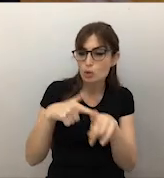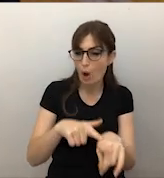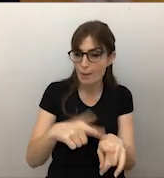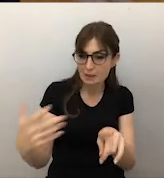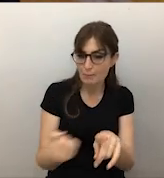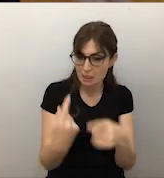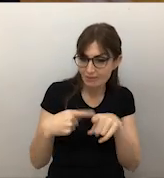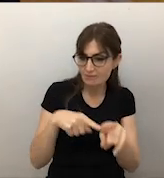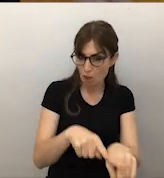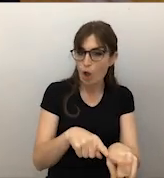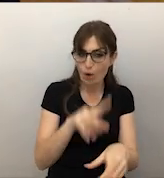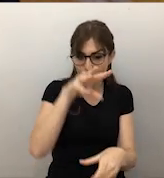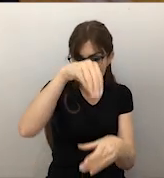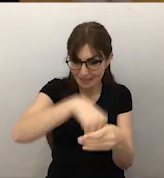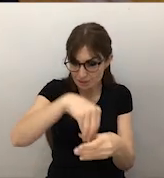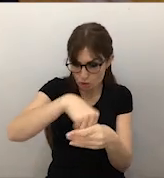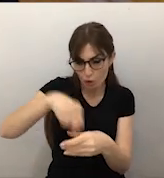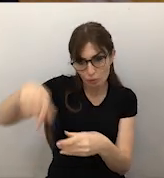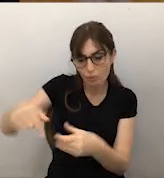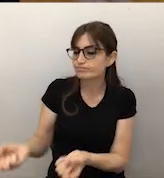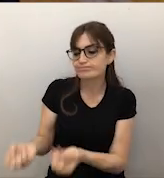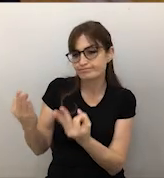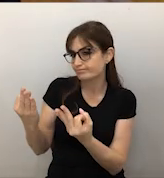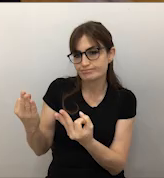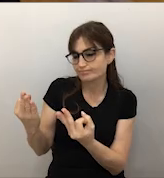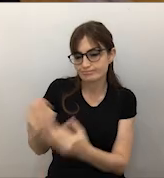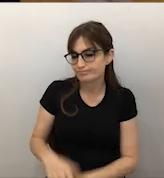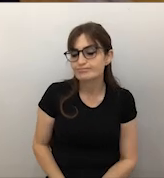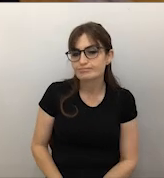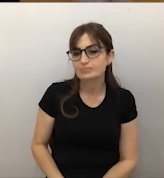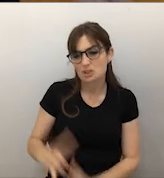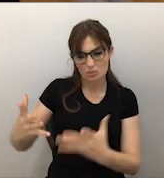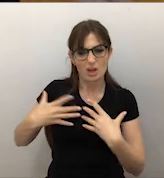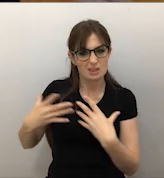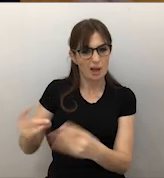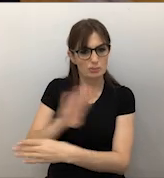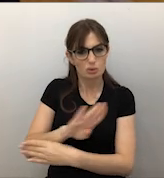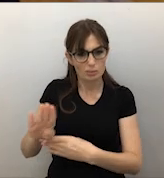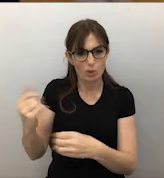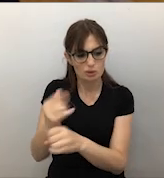to the form and content of internal management accounts, and therefore it's up to the board to make clear